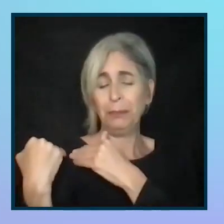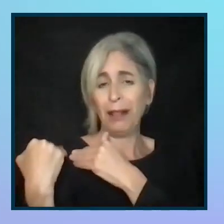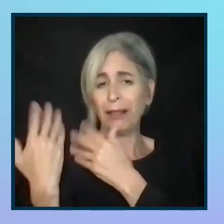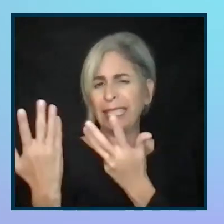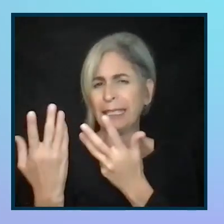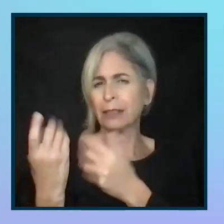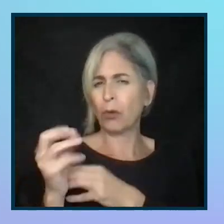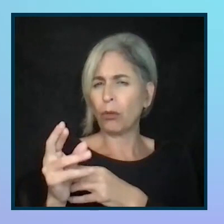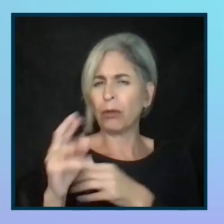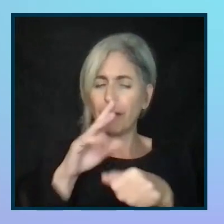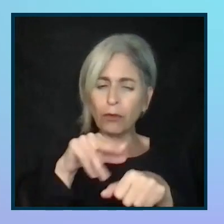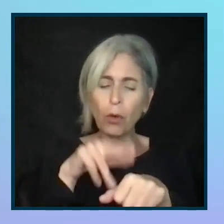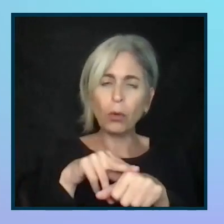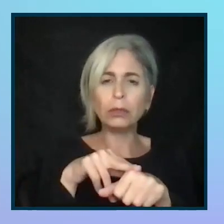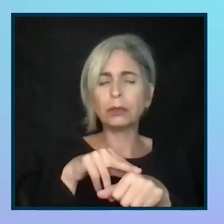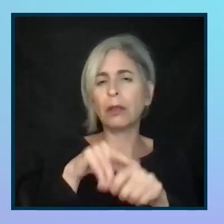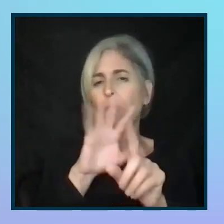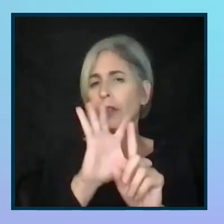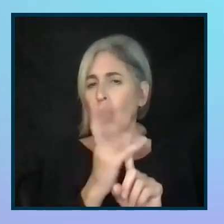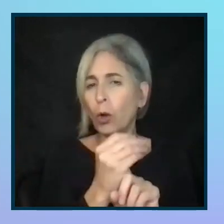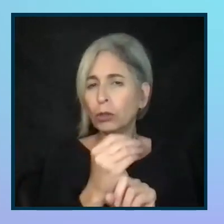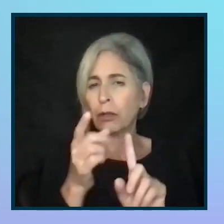Of course, the company culture comes to mind.